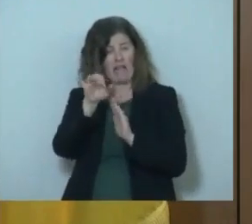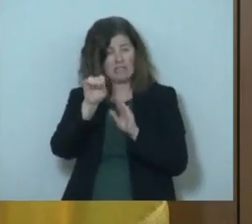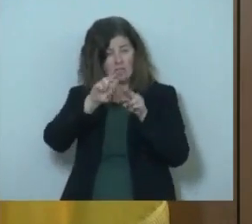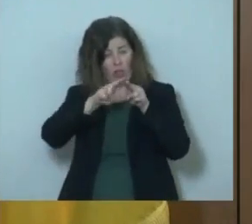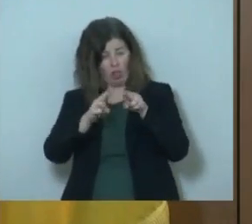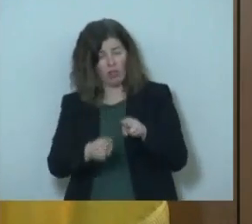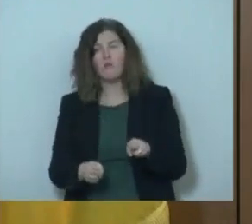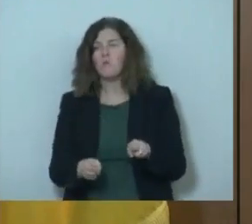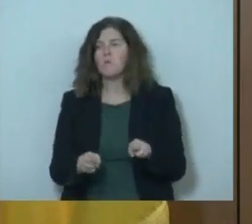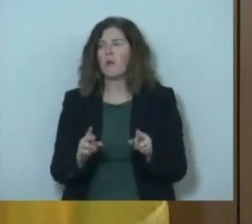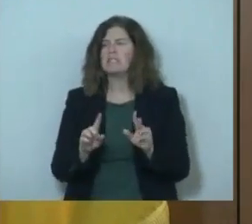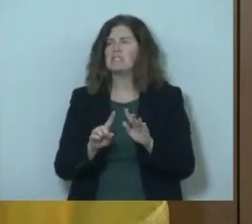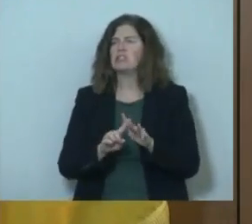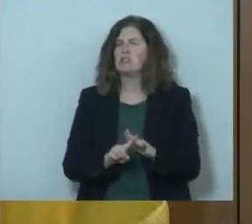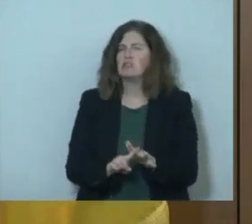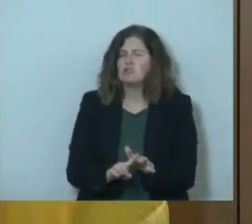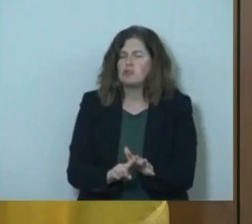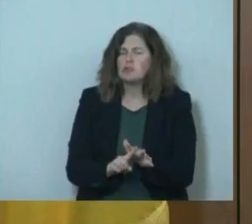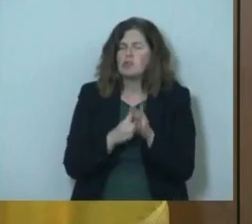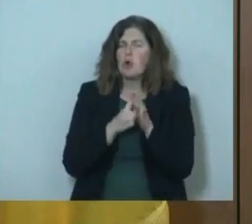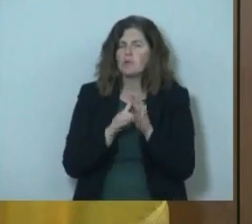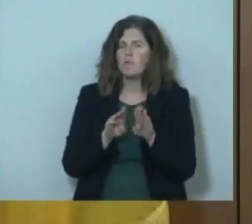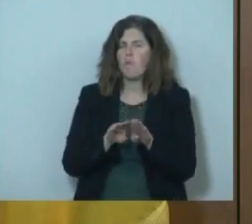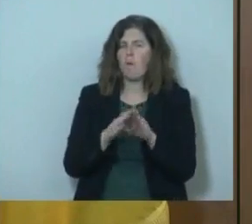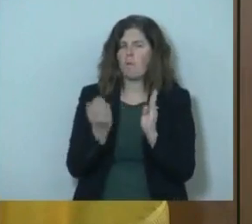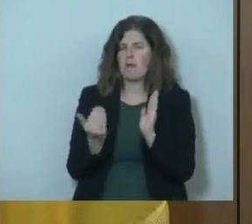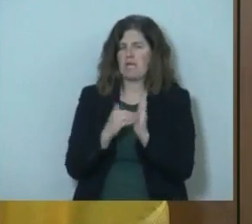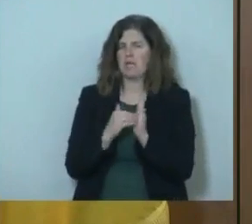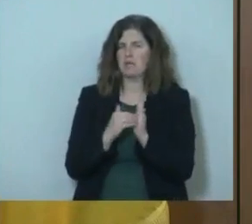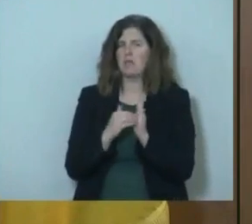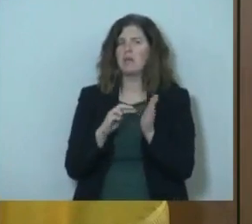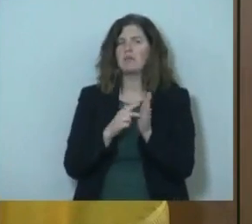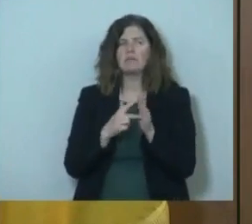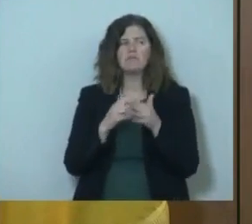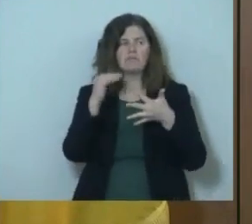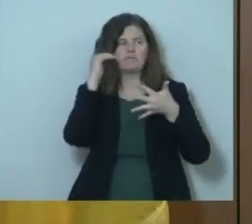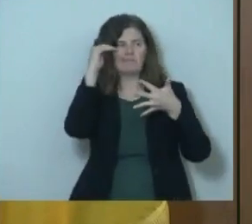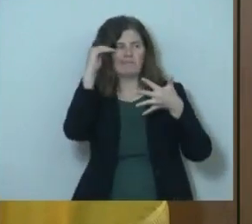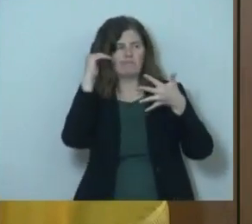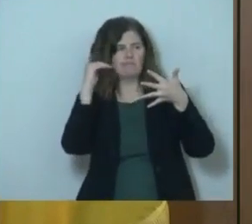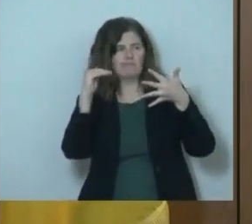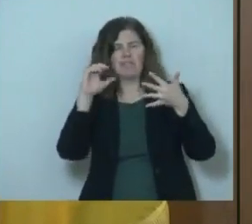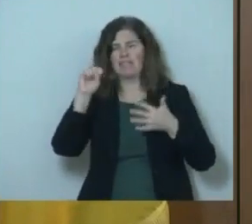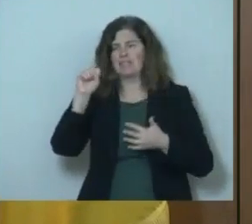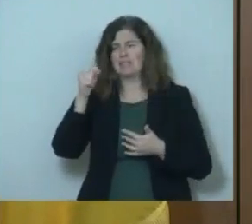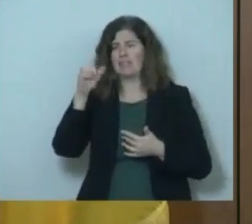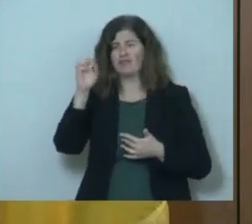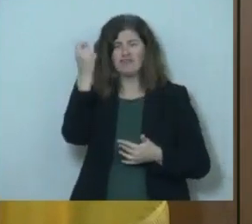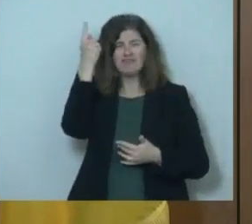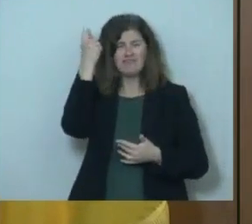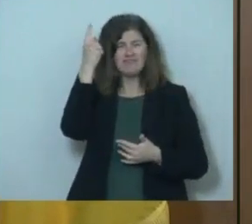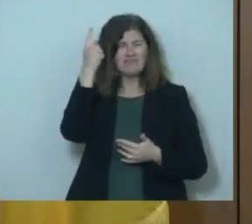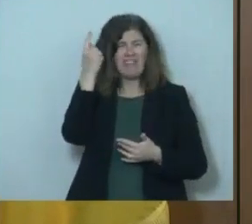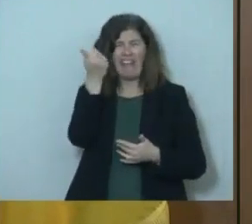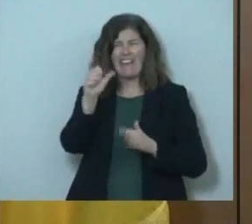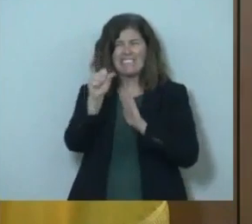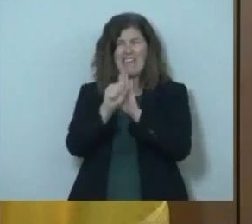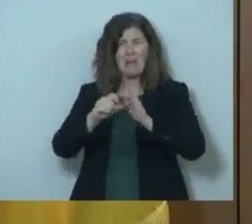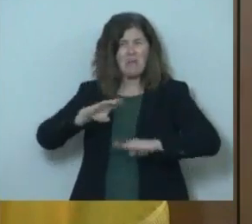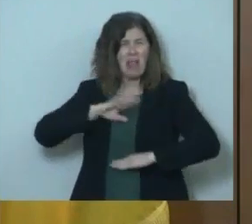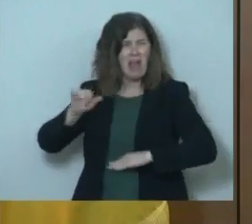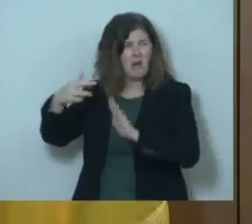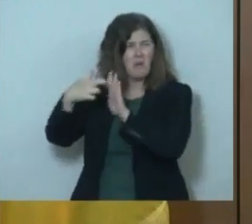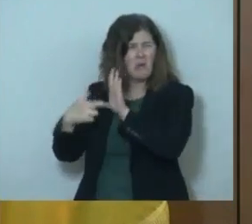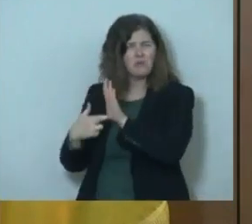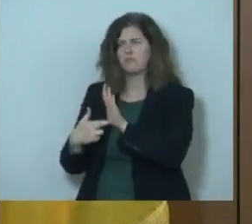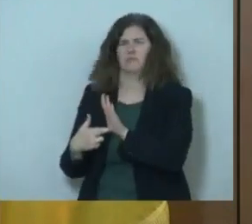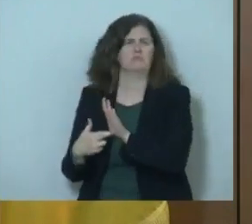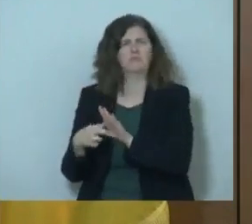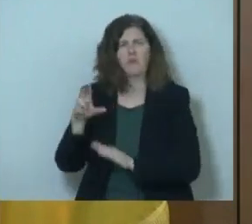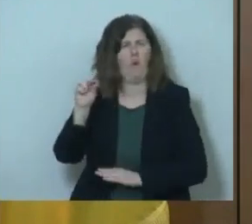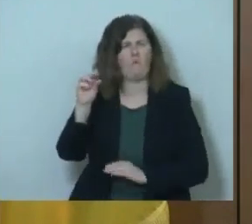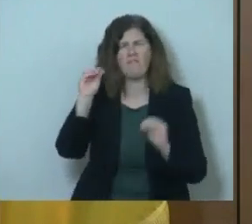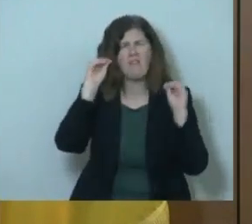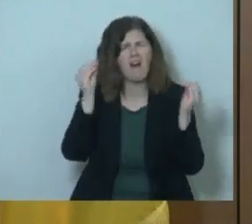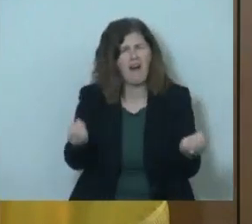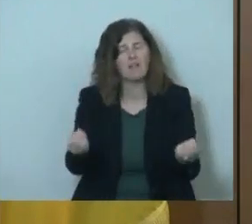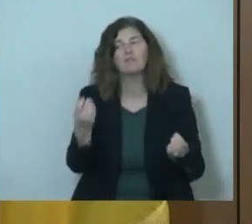WHEN YOU HAVE 14 STRAIGHT DAYS FOR YOUR CASES TO DECLINE, THEN YOU CAN SAFELY BEGIN TO REOPEN YOUR ECONOMY.